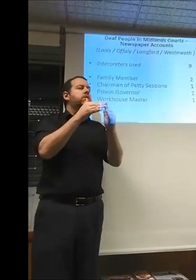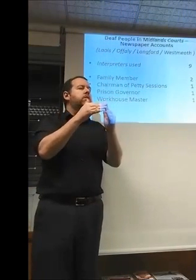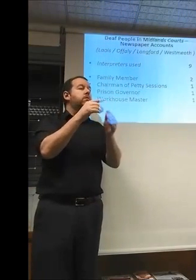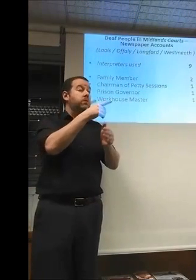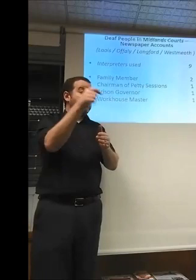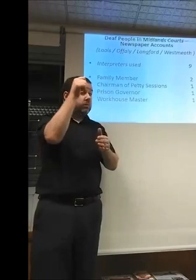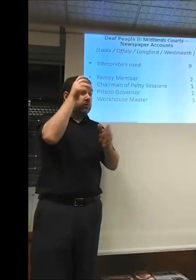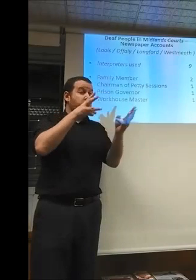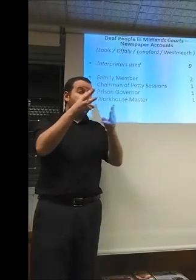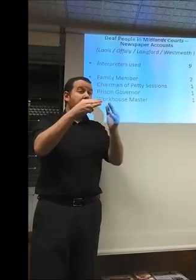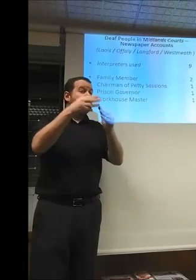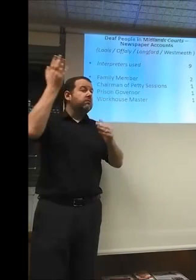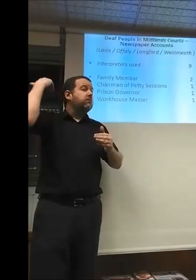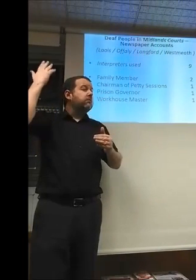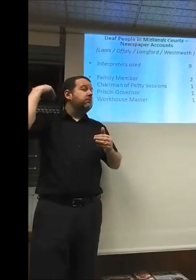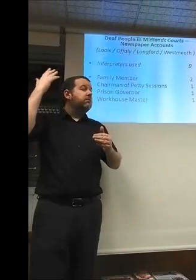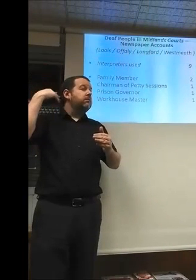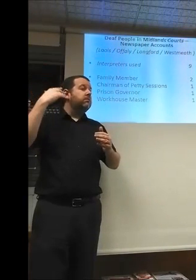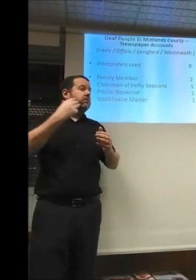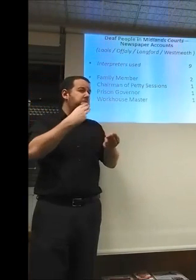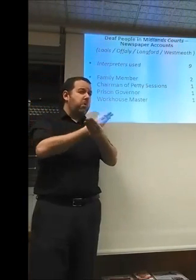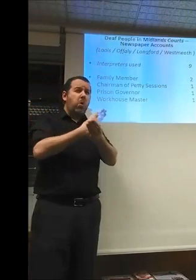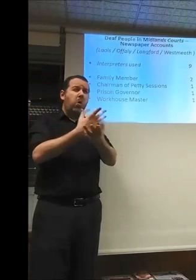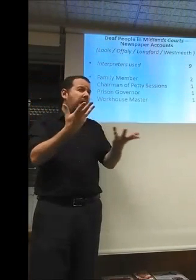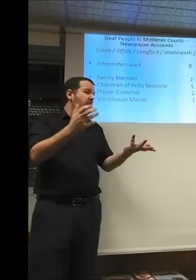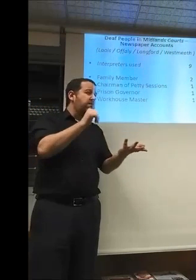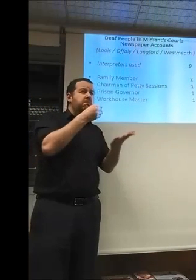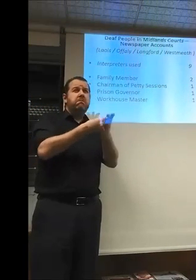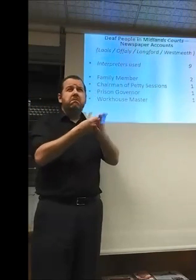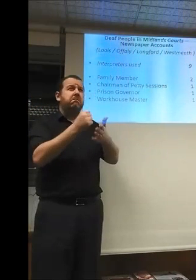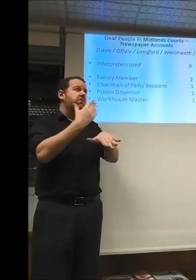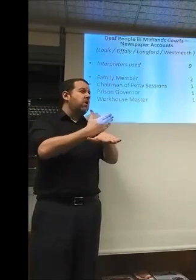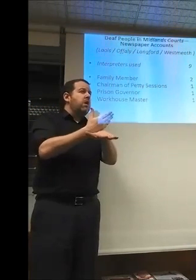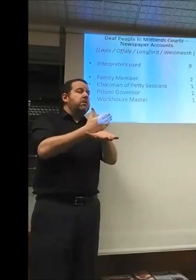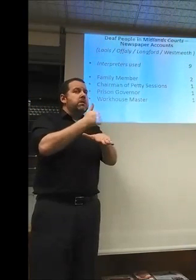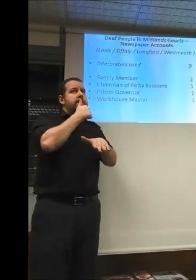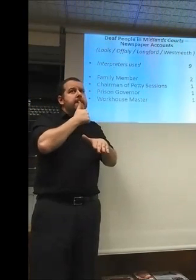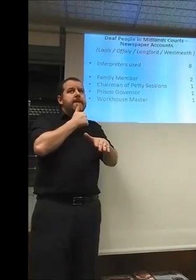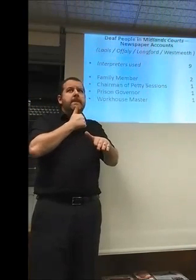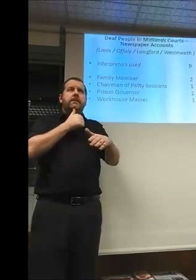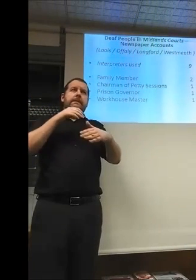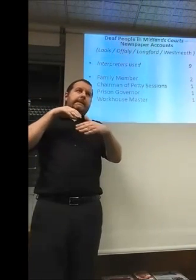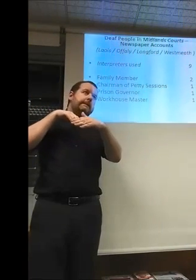and so I just focused on the twenty-eight criminal cases.